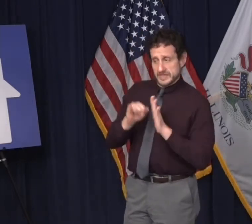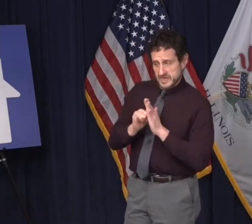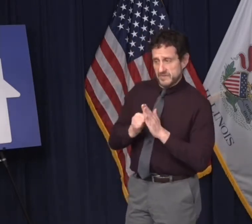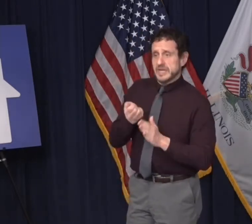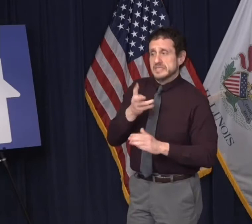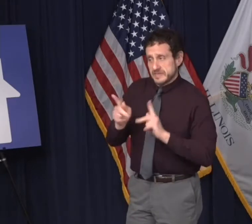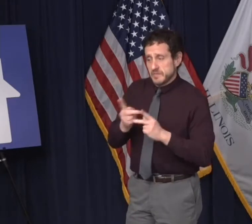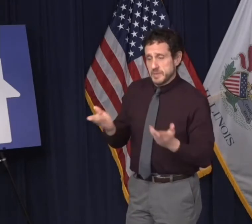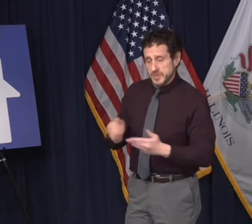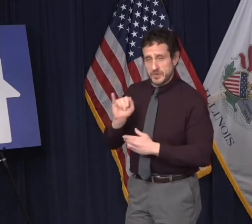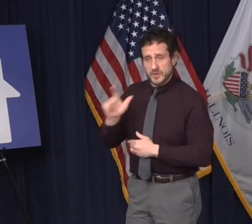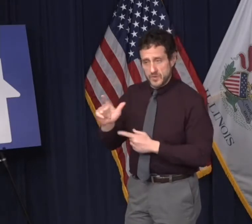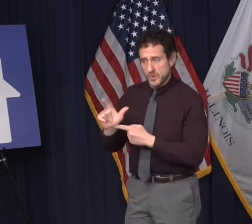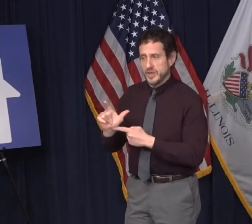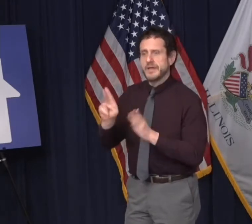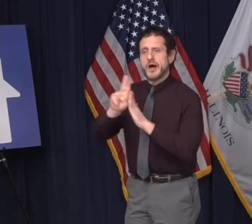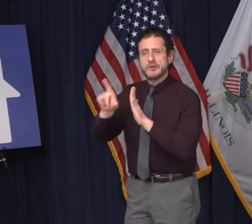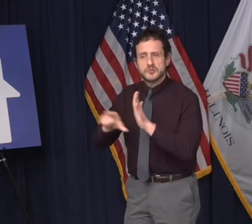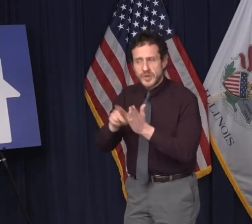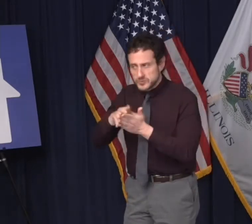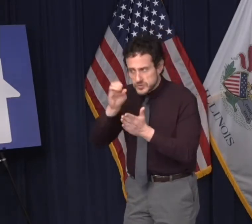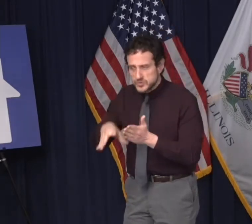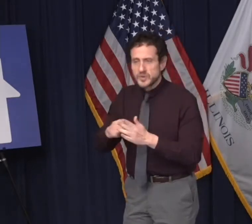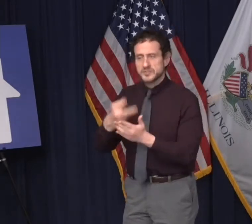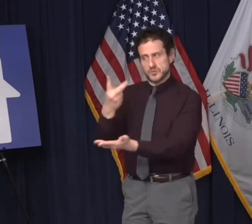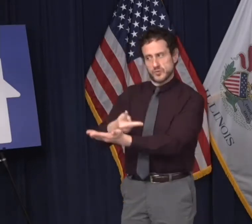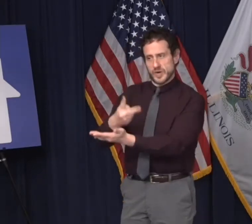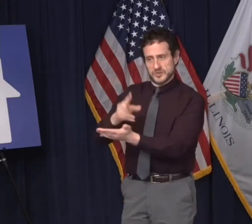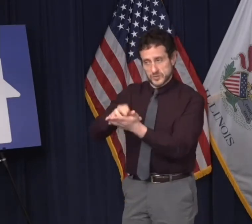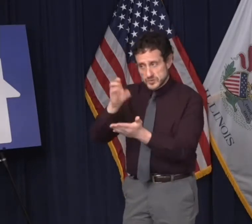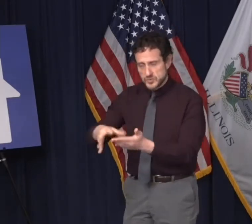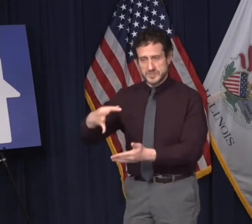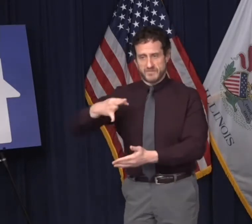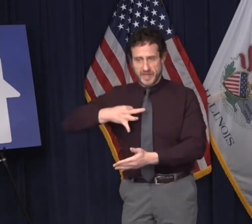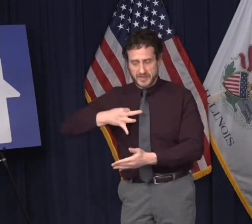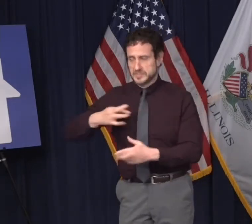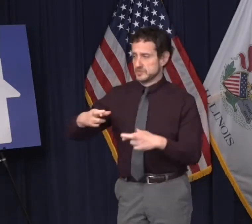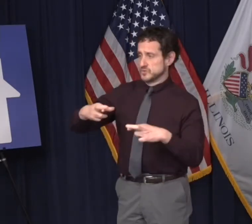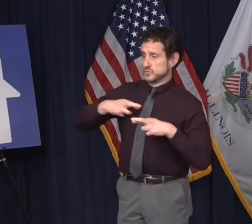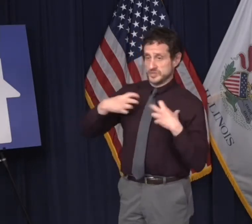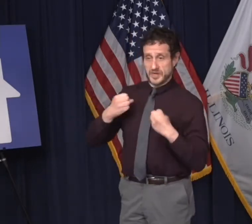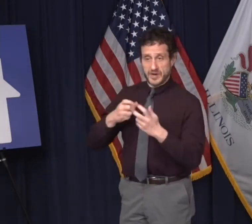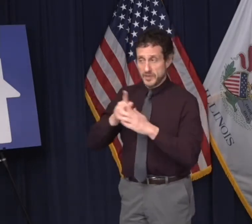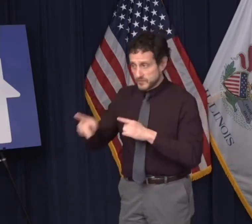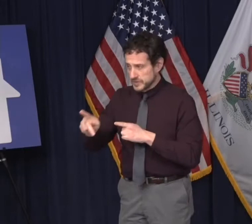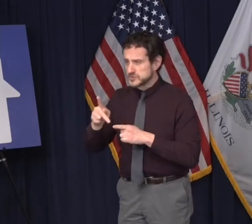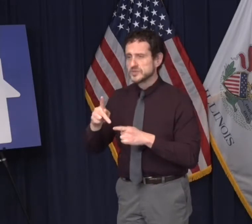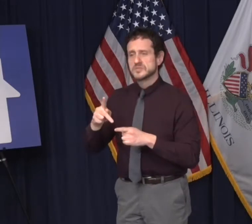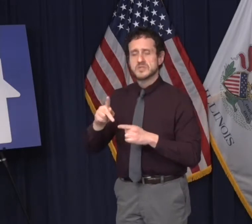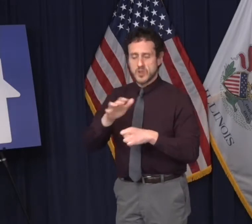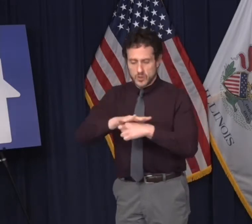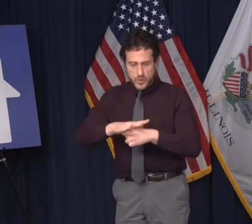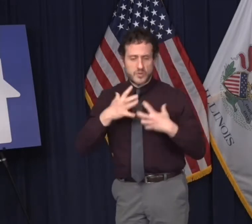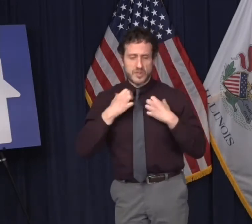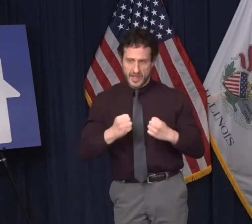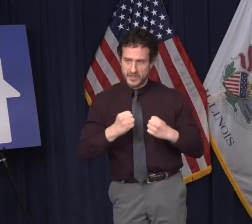WILLING TO SCALE AND BE PART OF OUR EFFORTS, UNDERGRADUATE AND